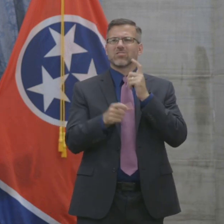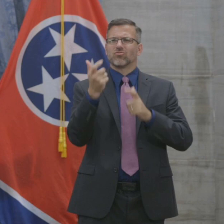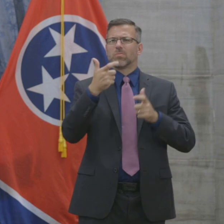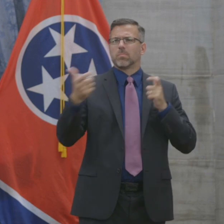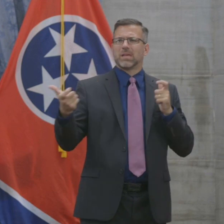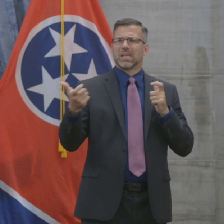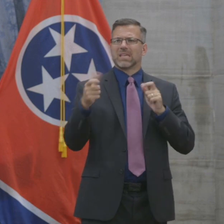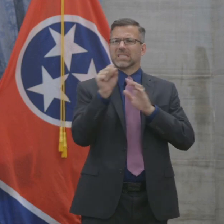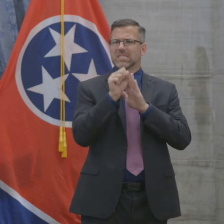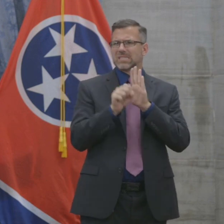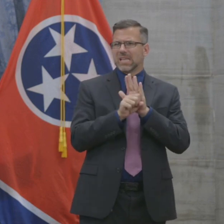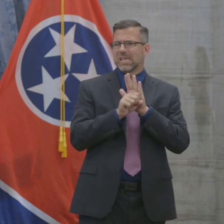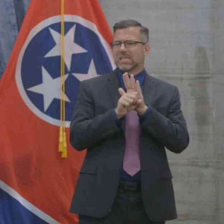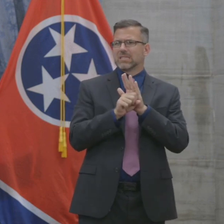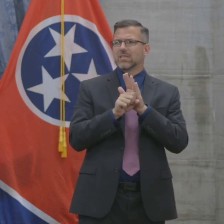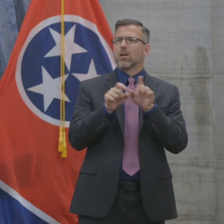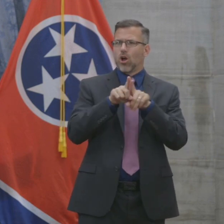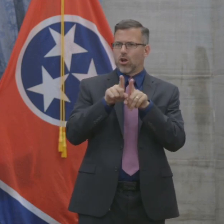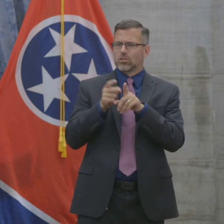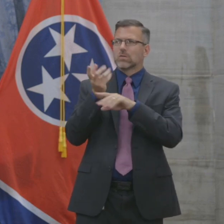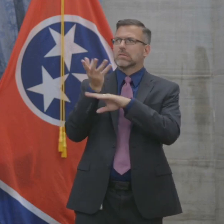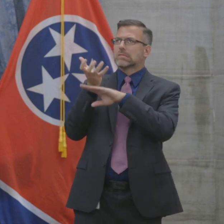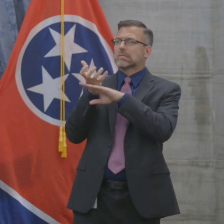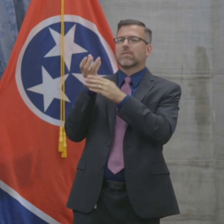what that grant will cover is the first three weeks of August